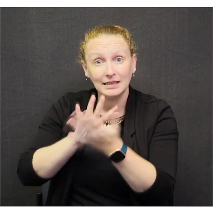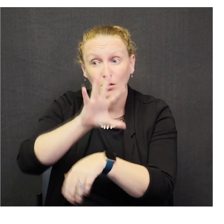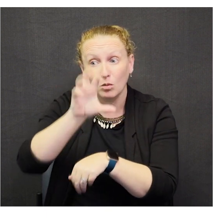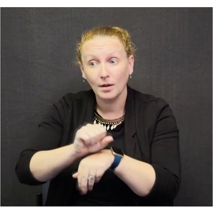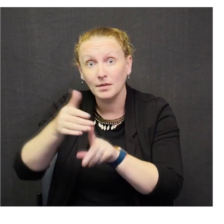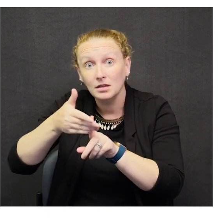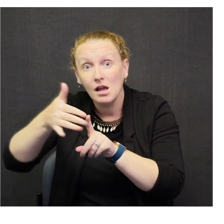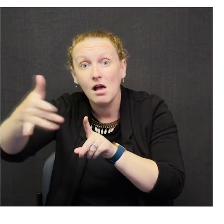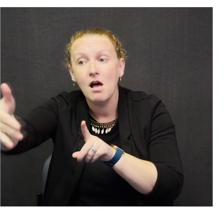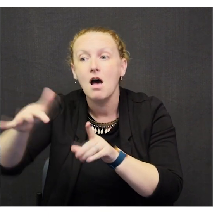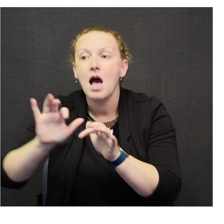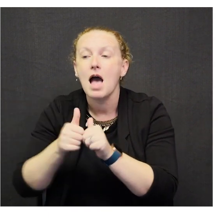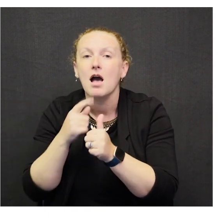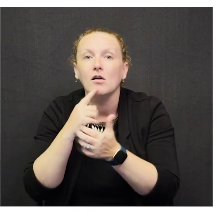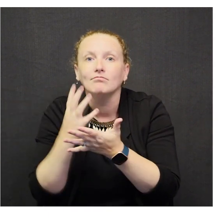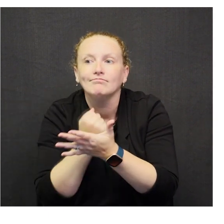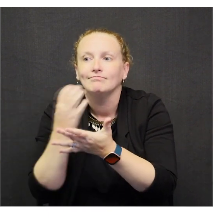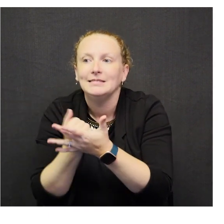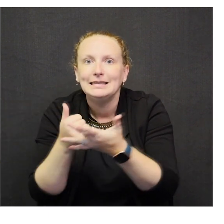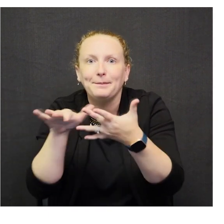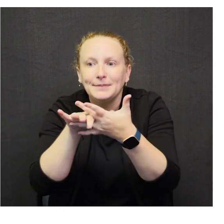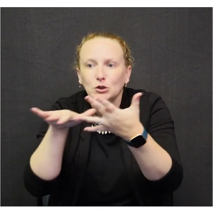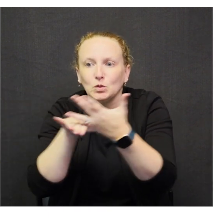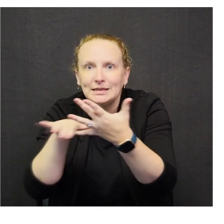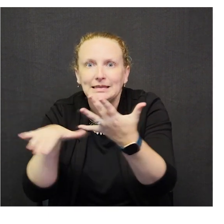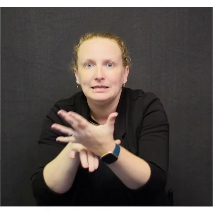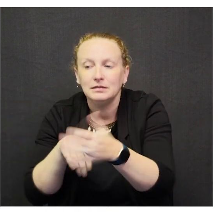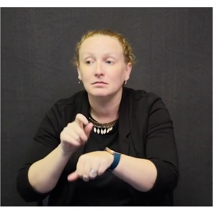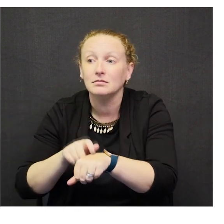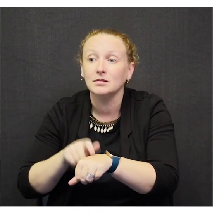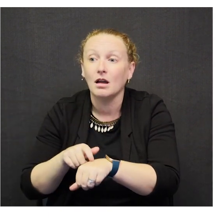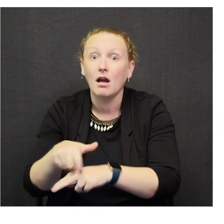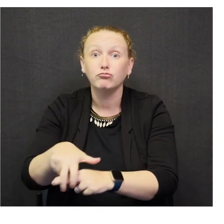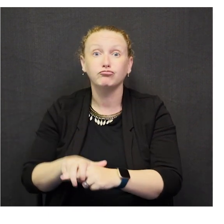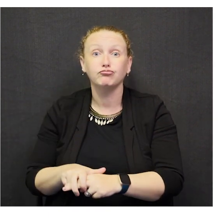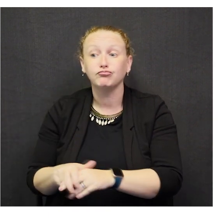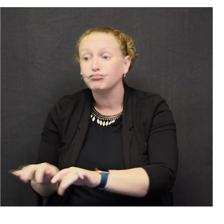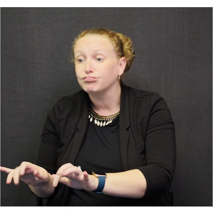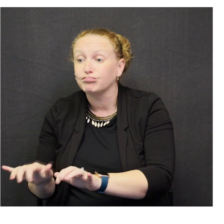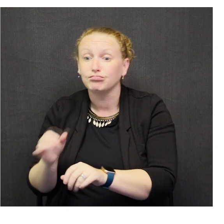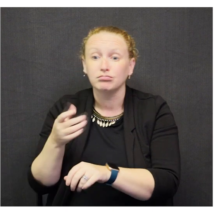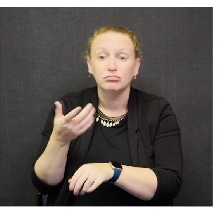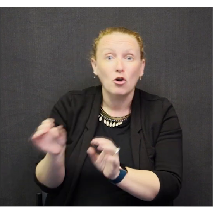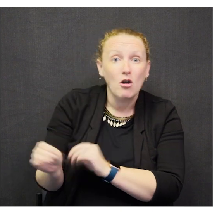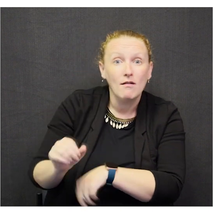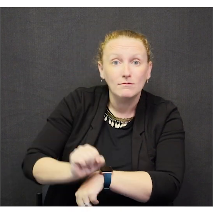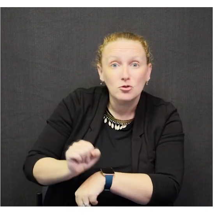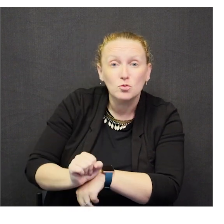and also so that providers and patients get that quality that only comes through working